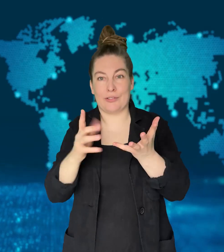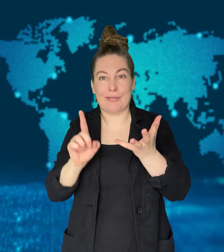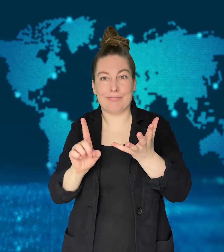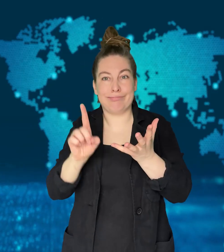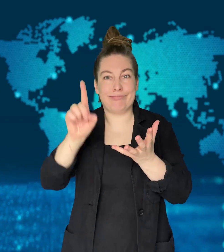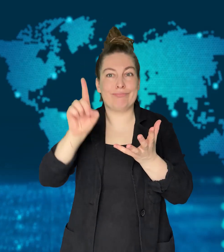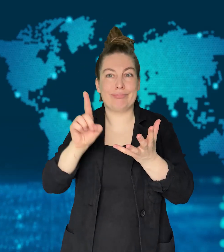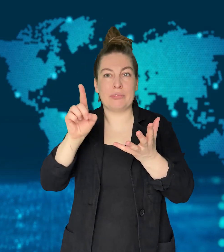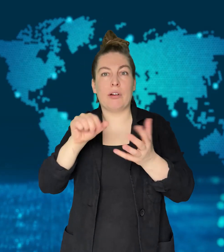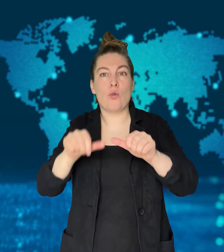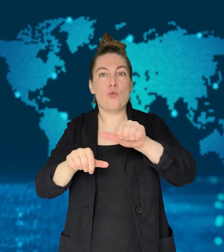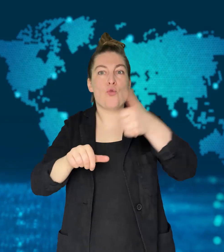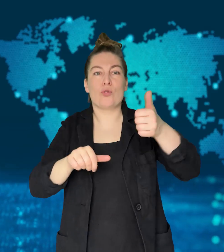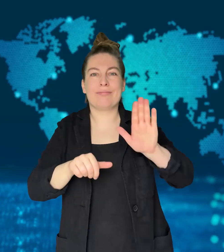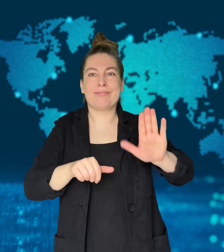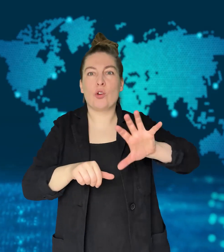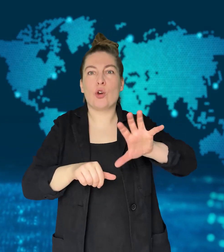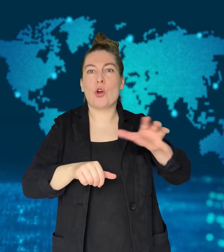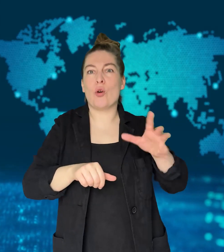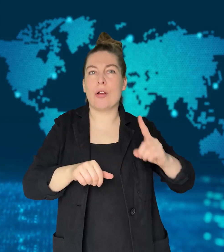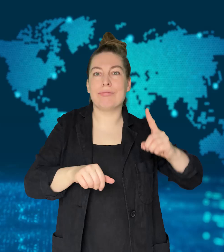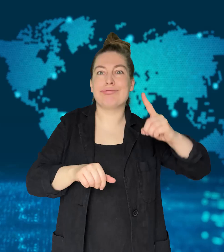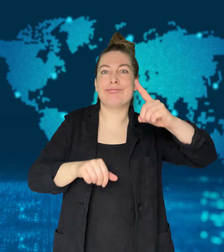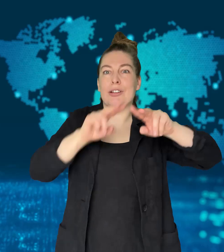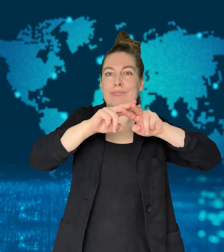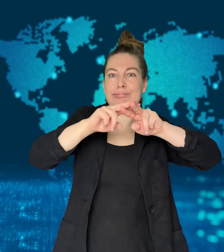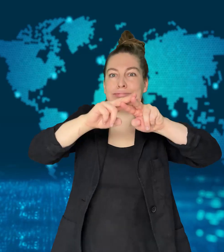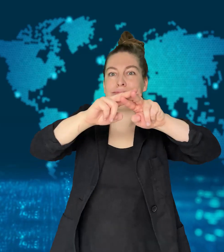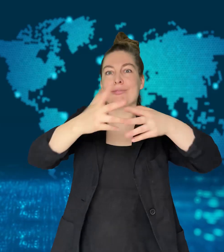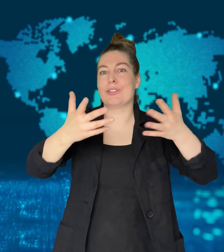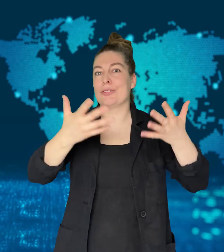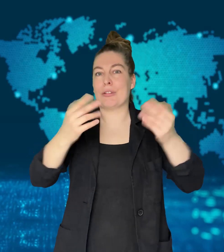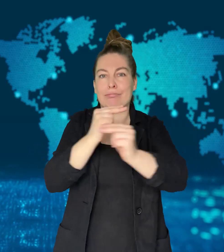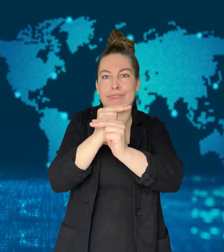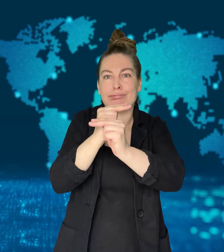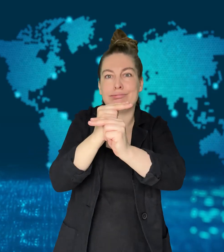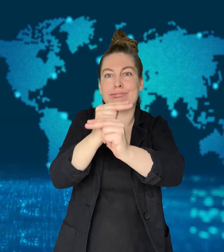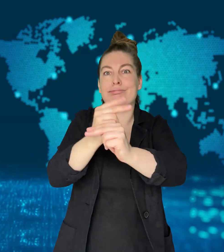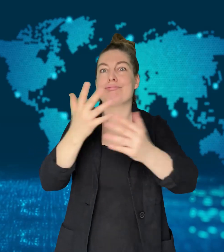the country might be able to disrupt or